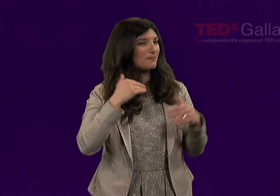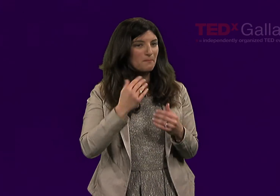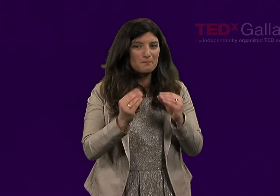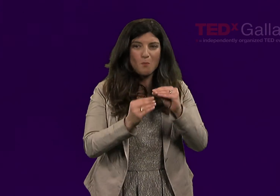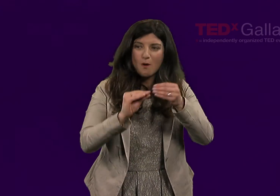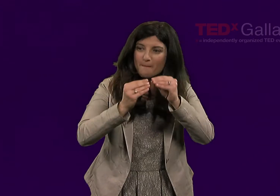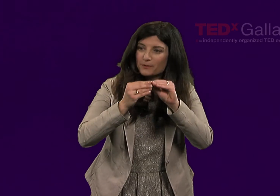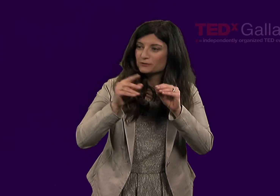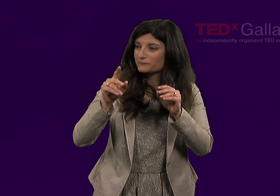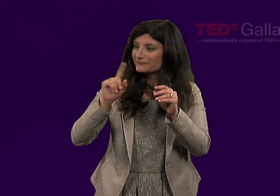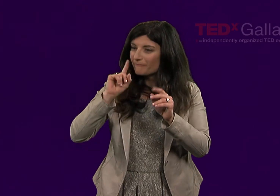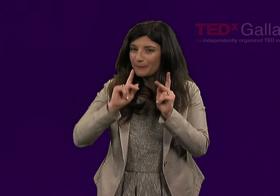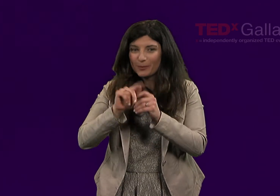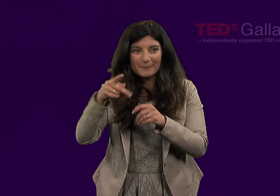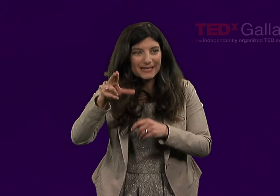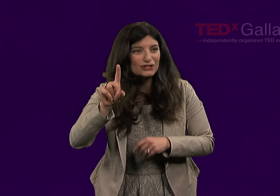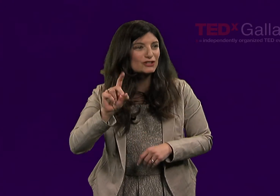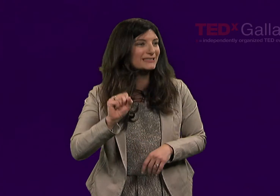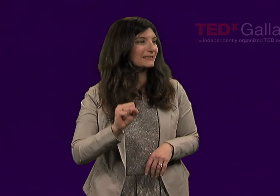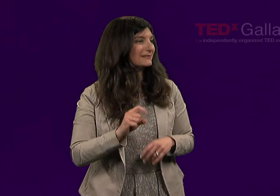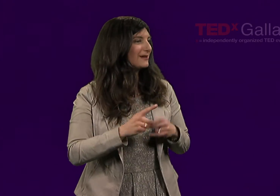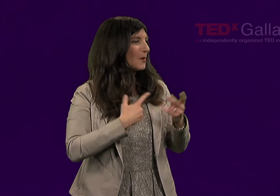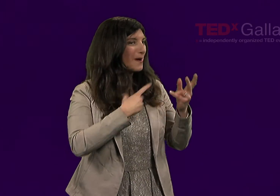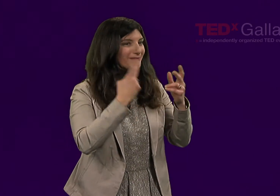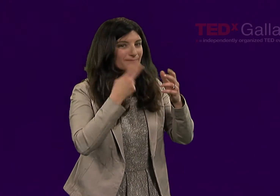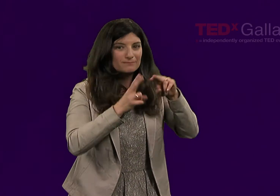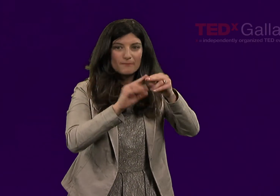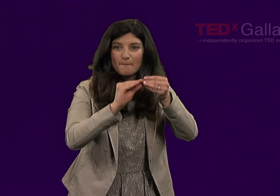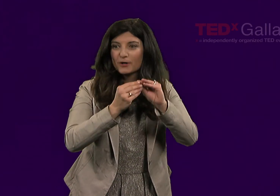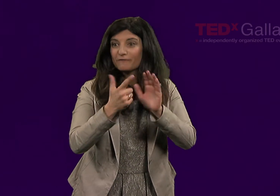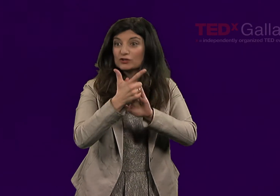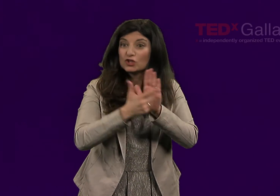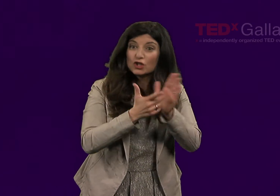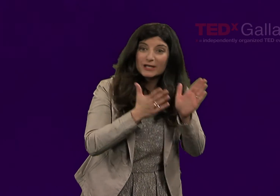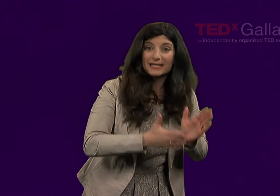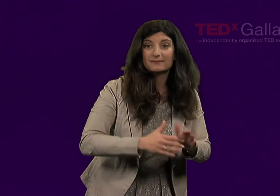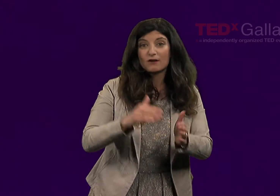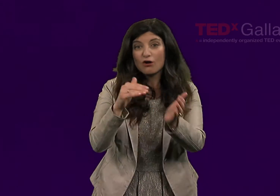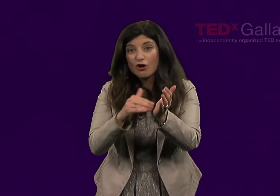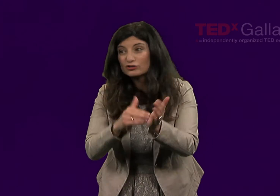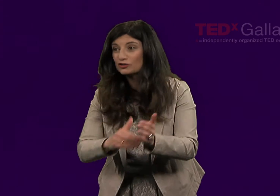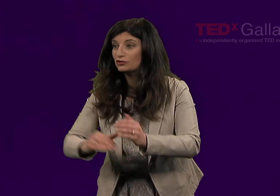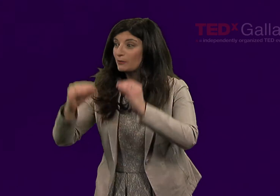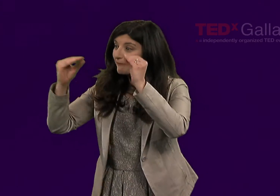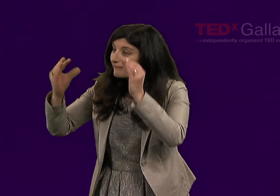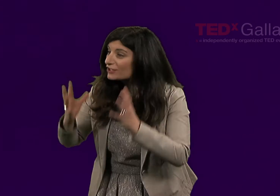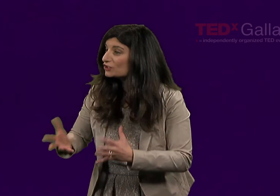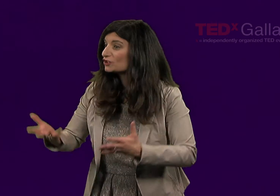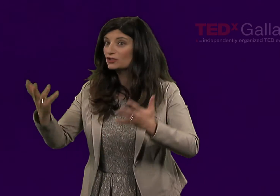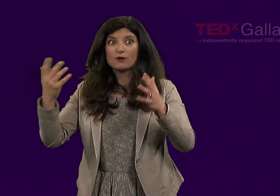More and more deaf people have doctoral degrees. There are a number of deaf attorneys, and doctors, and professors, and fundraisers.